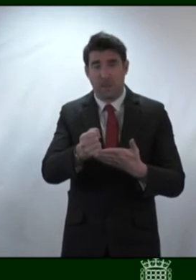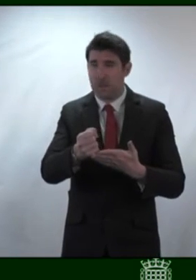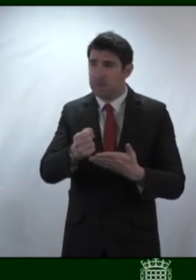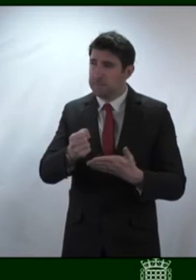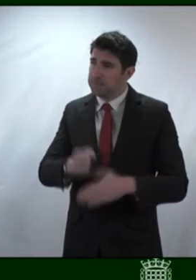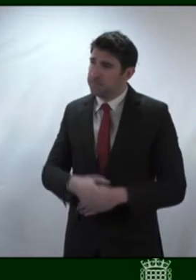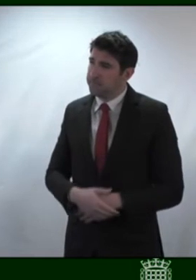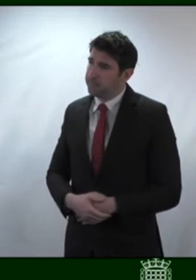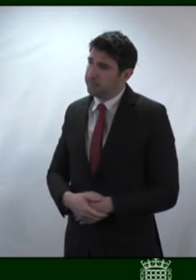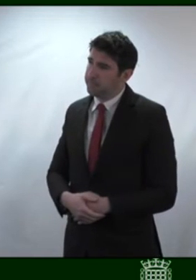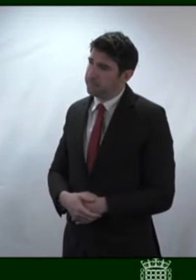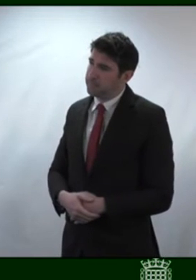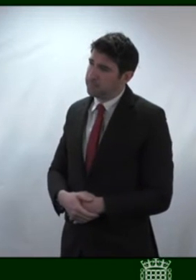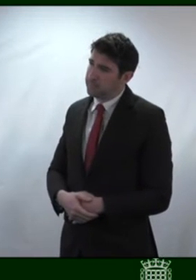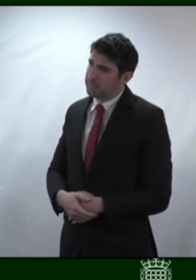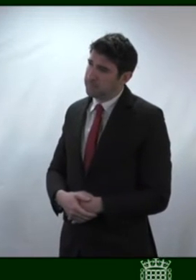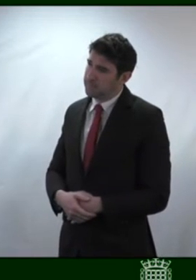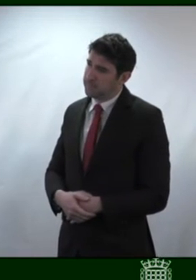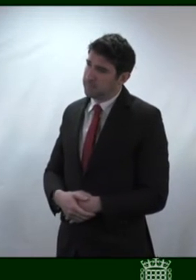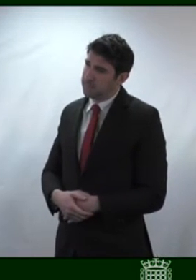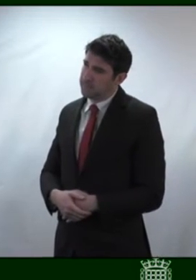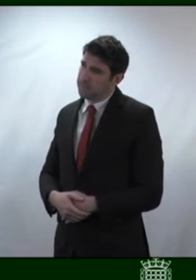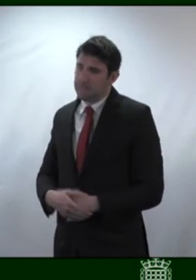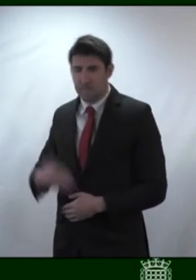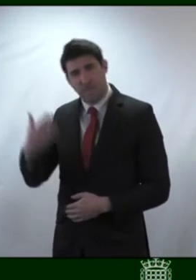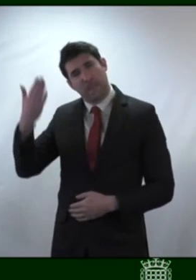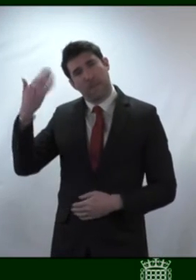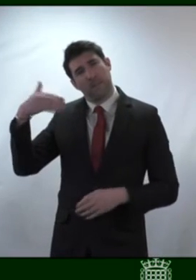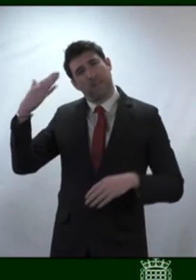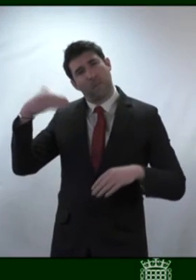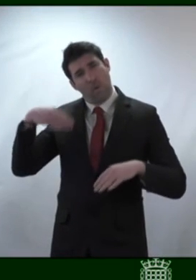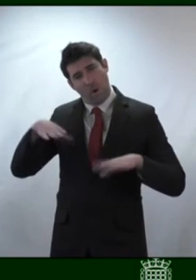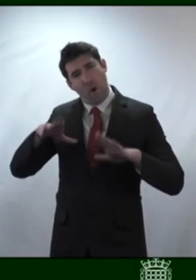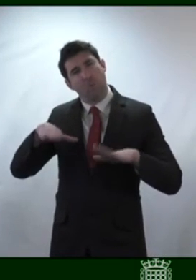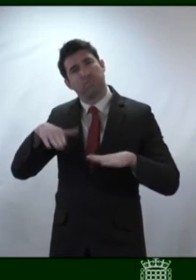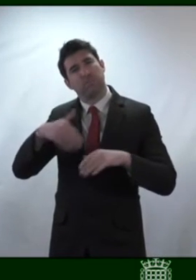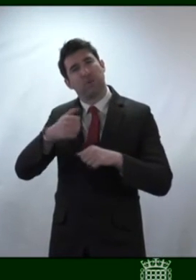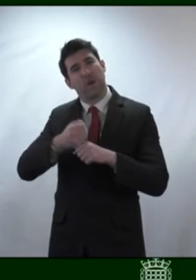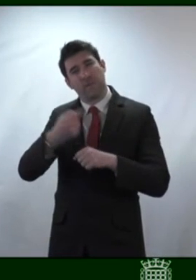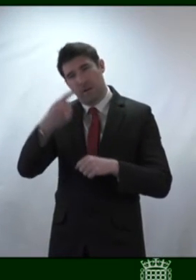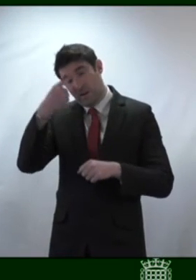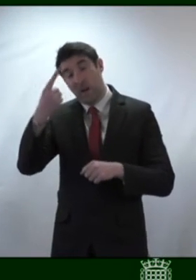Government have held an ideological view that drug consumption rooms encourage drug taking.